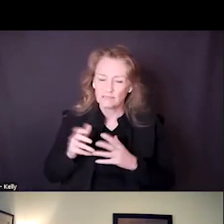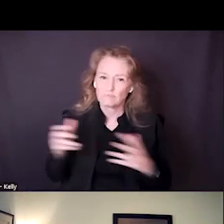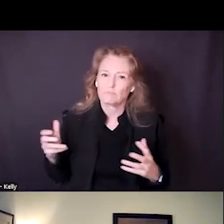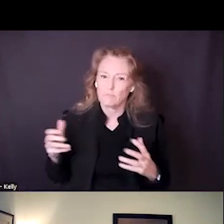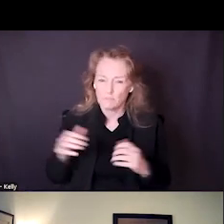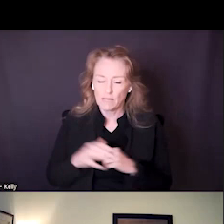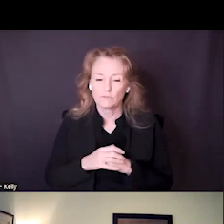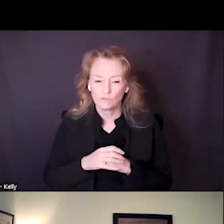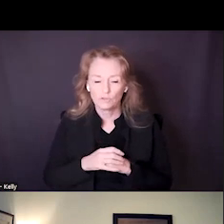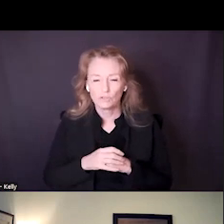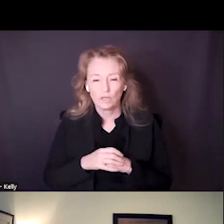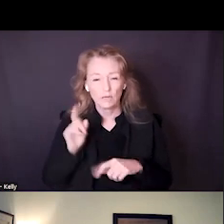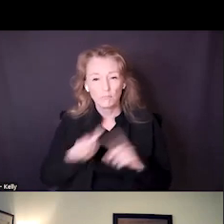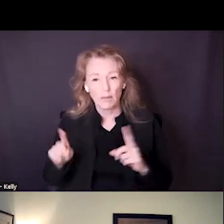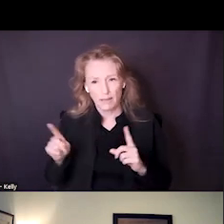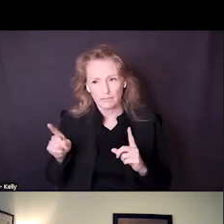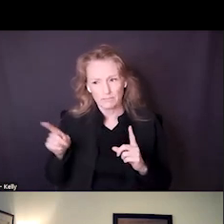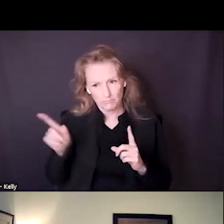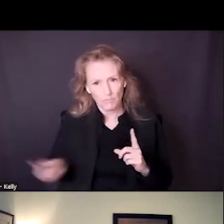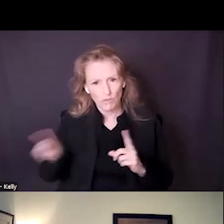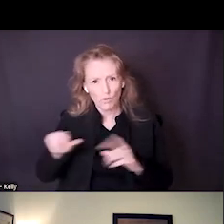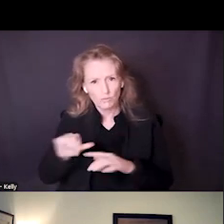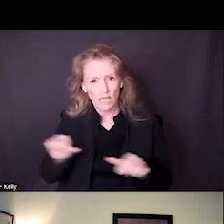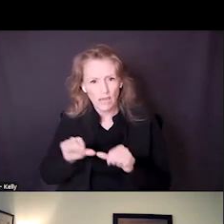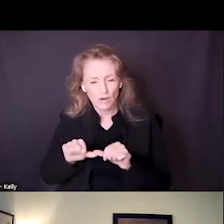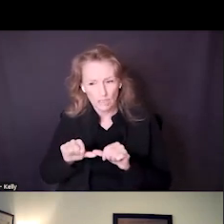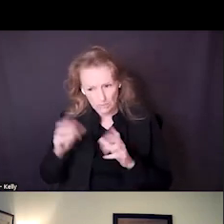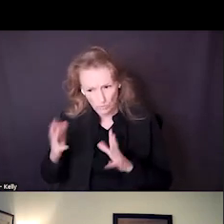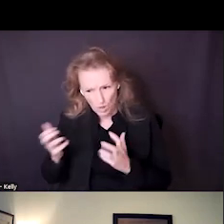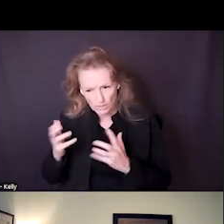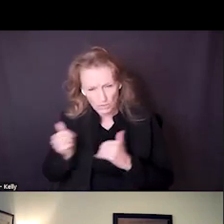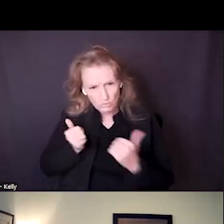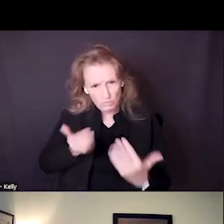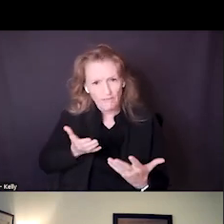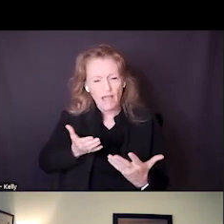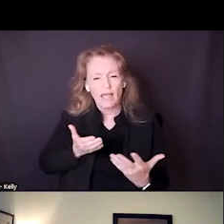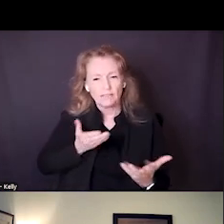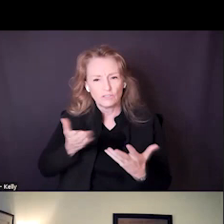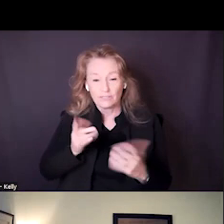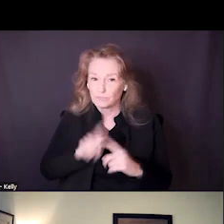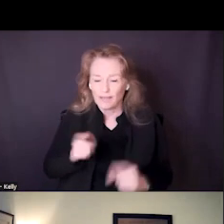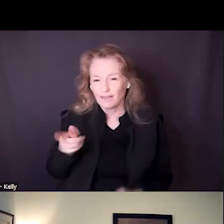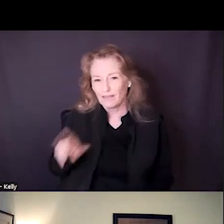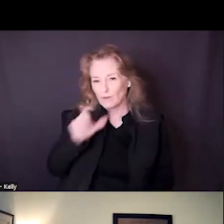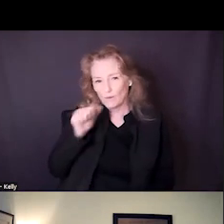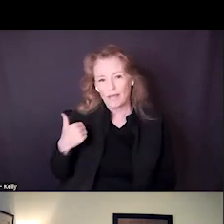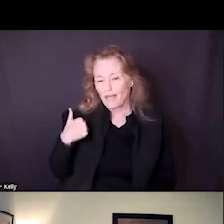THE TO PROVIDE THE SERVICES DON'T HAVE THE BANDWIDTH AND PERSONNEL.